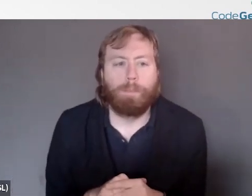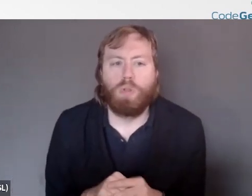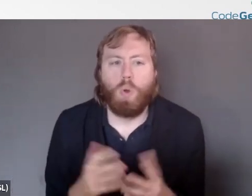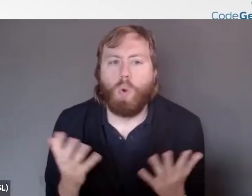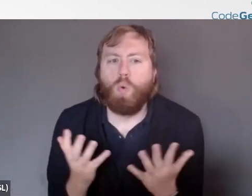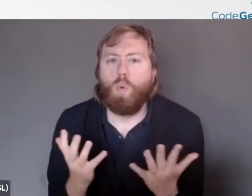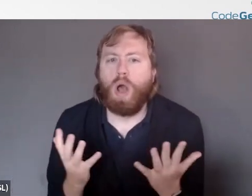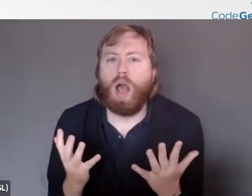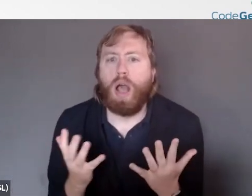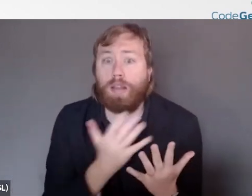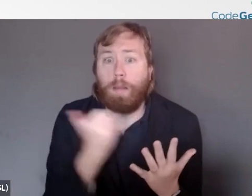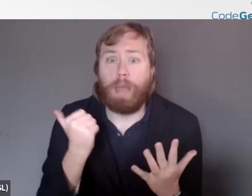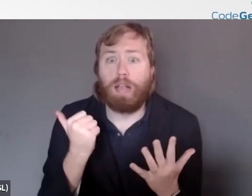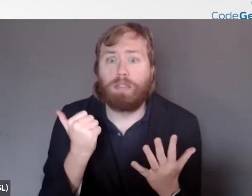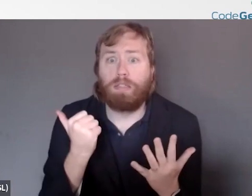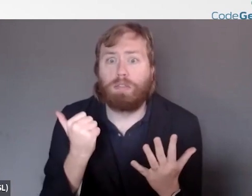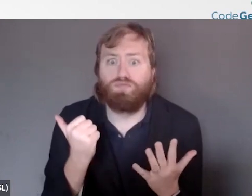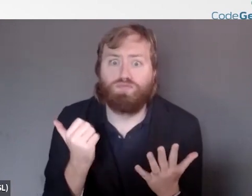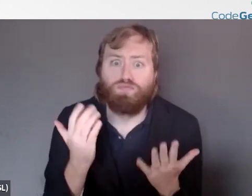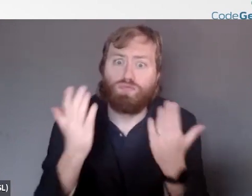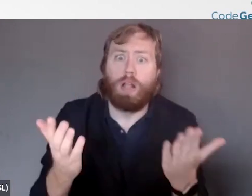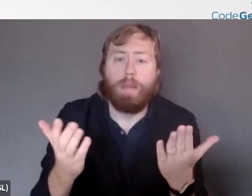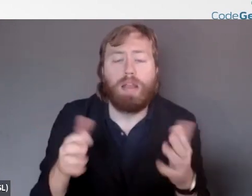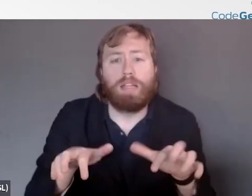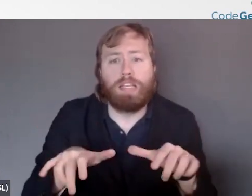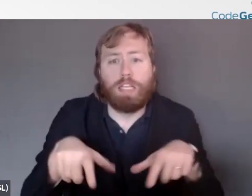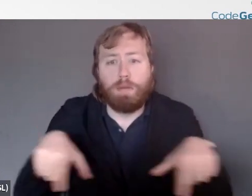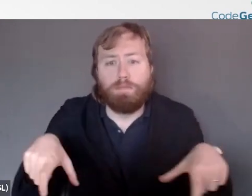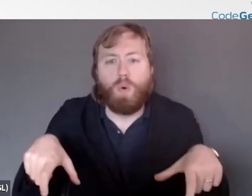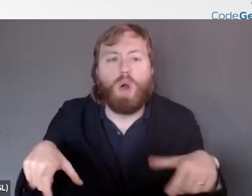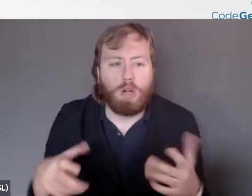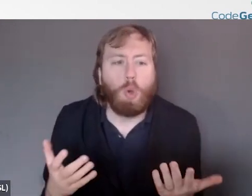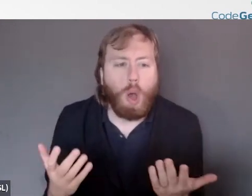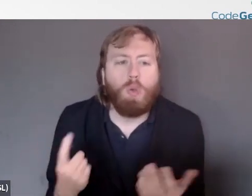and that's at webaim.org/techniques/keyboard,